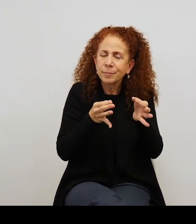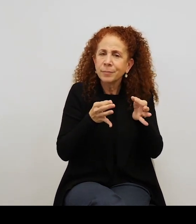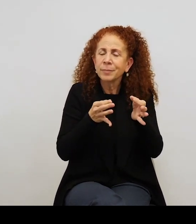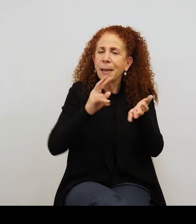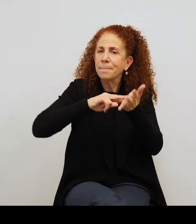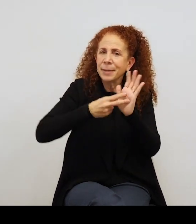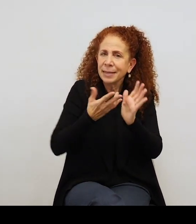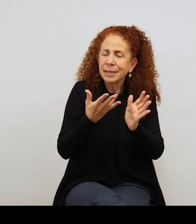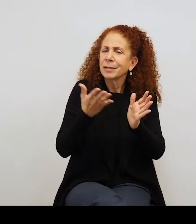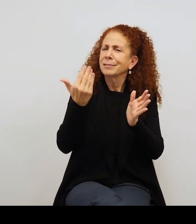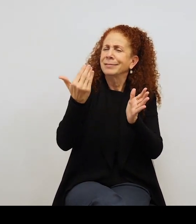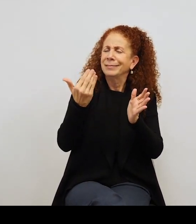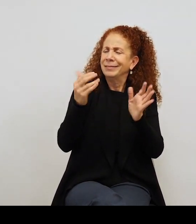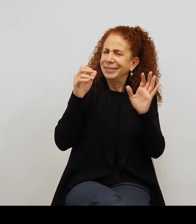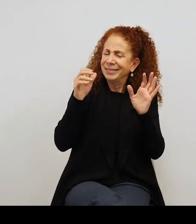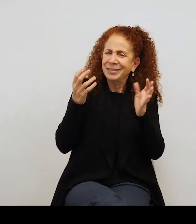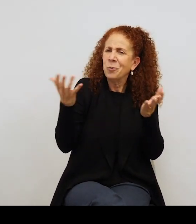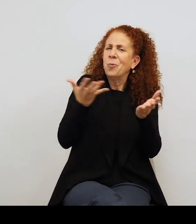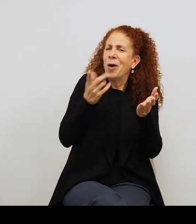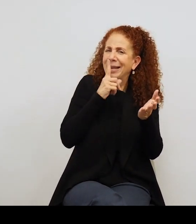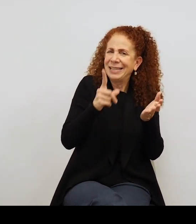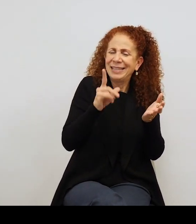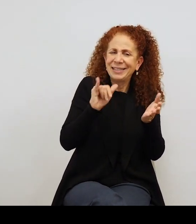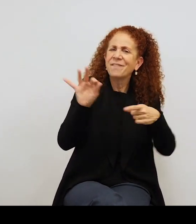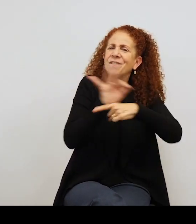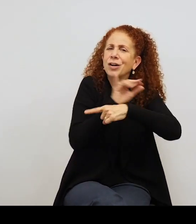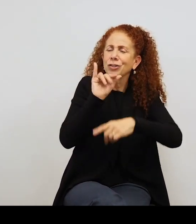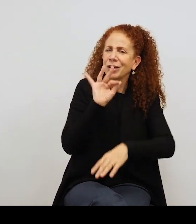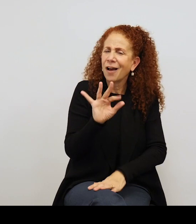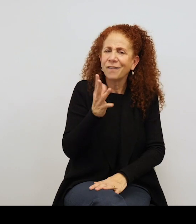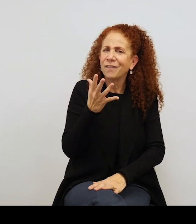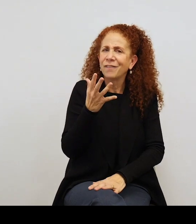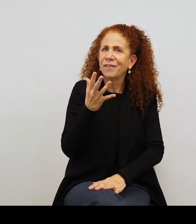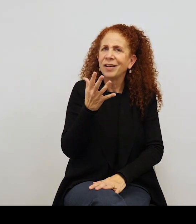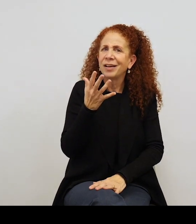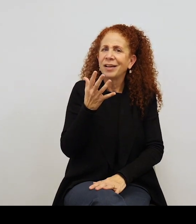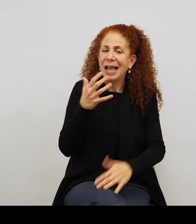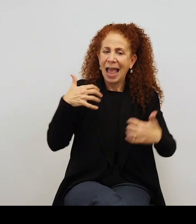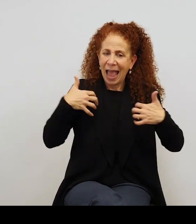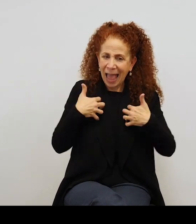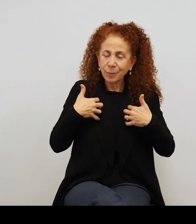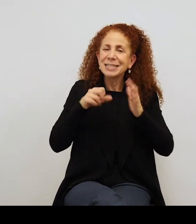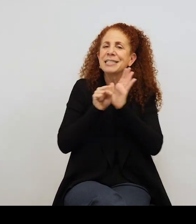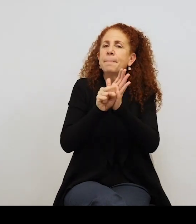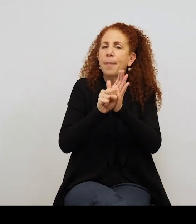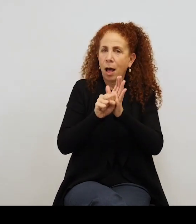But what is the function of symbolic animals